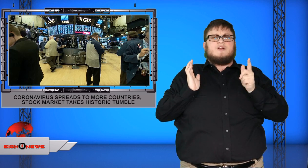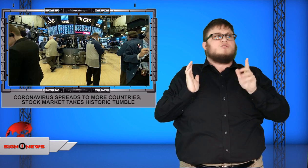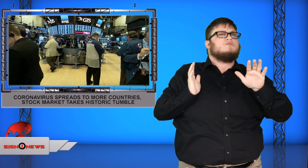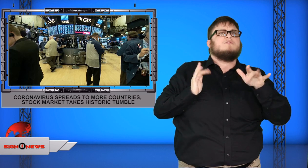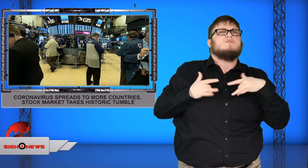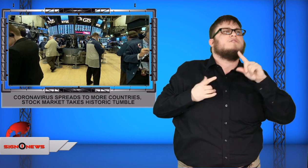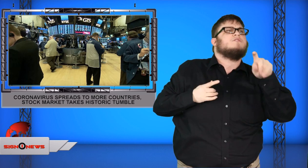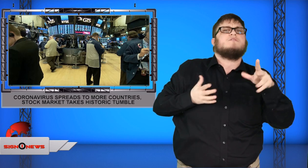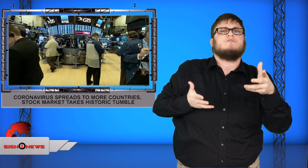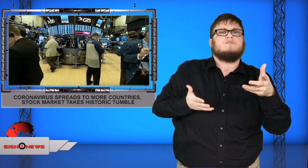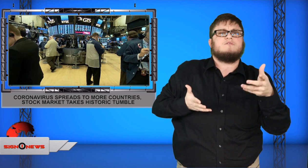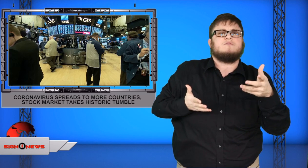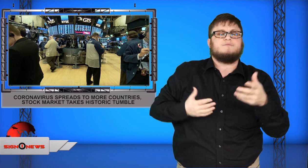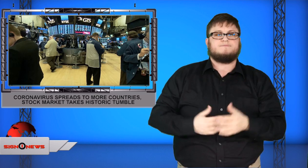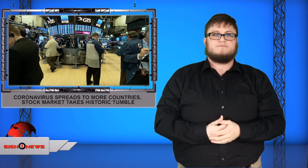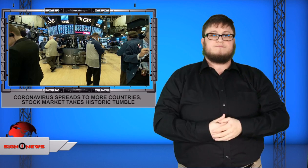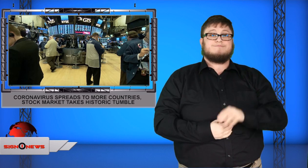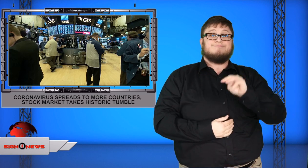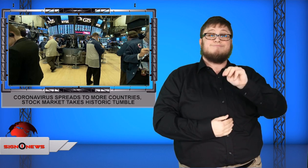and ask questions later.